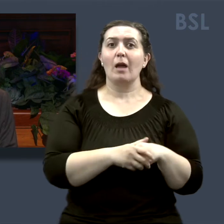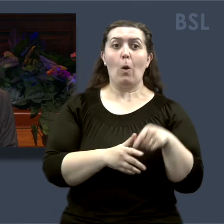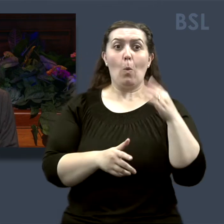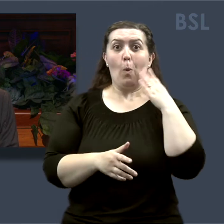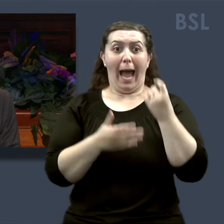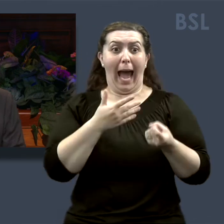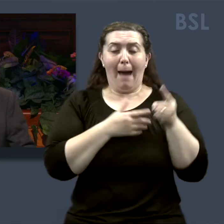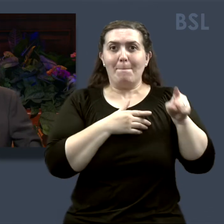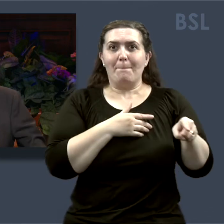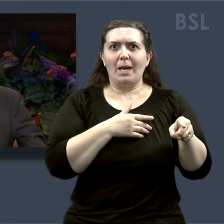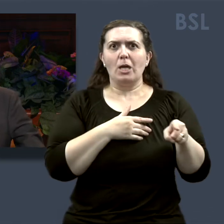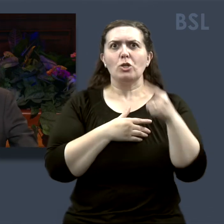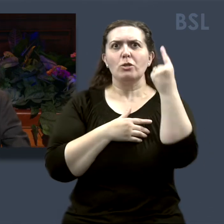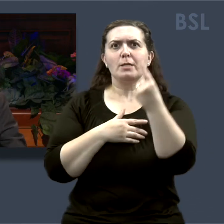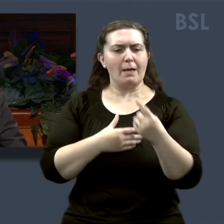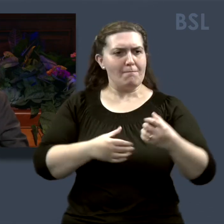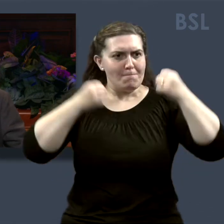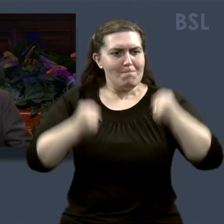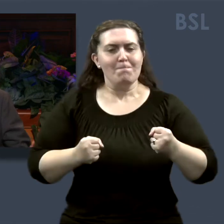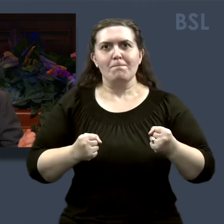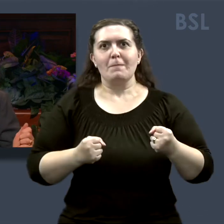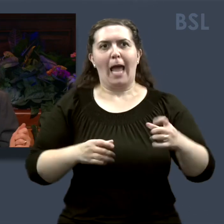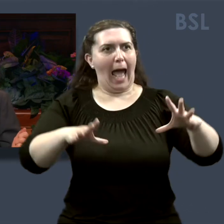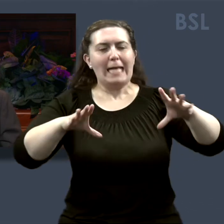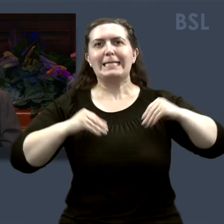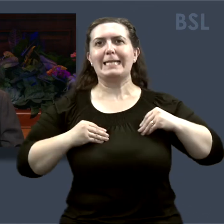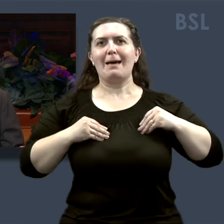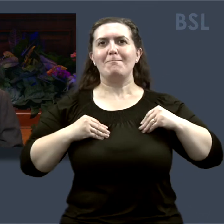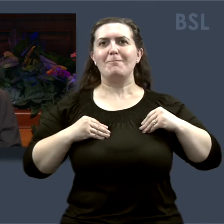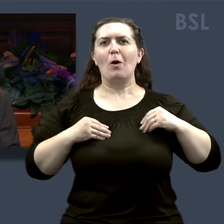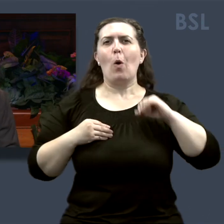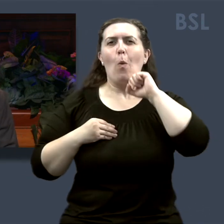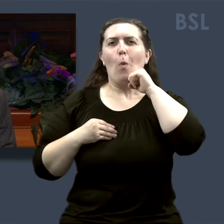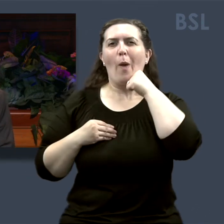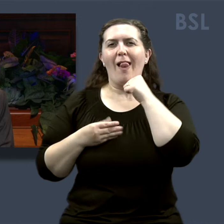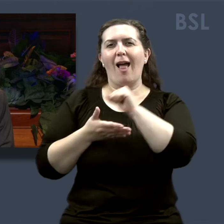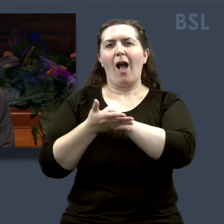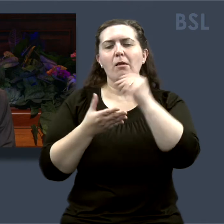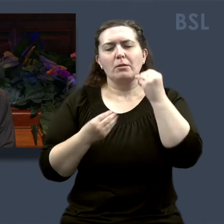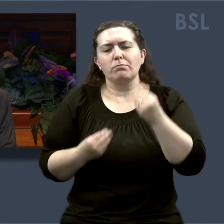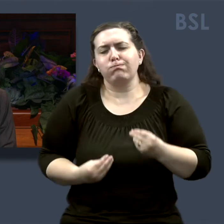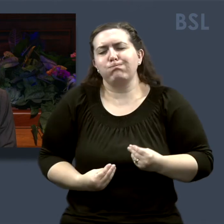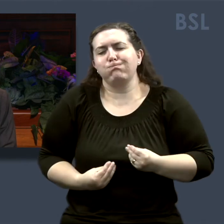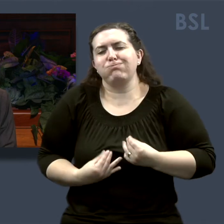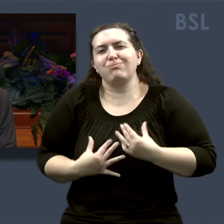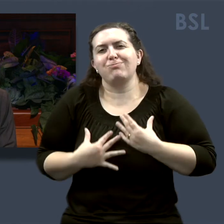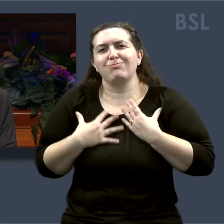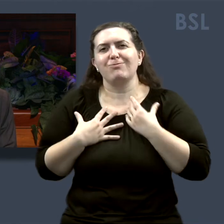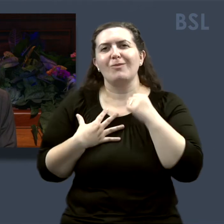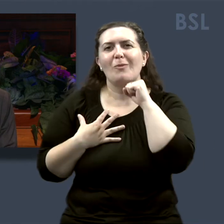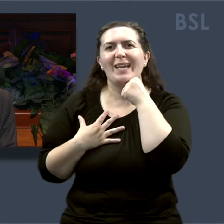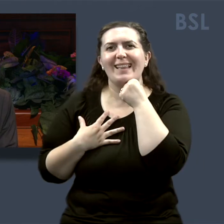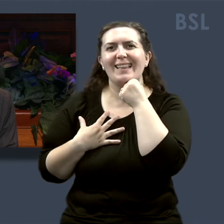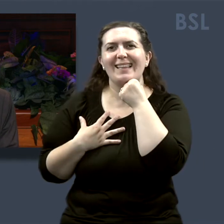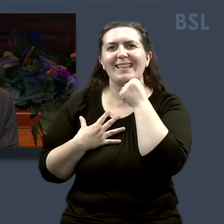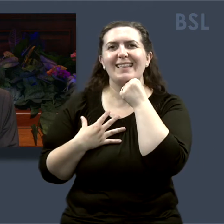When a moment like this comes, grab it and embrace it. You will feel the warmth of the Comforter inside you when you do.